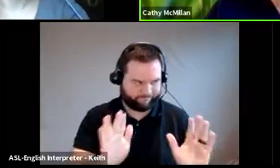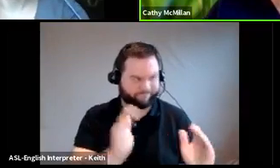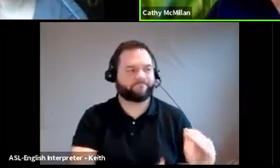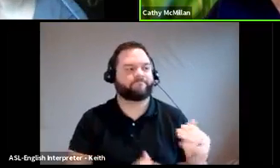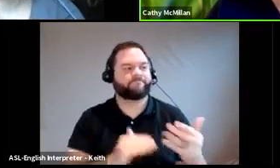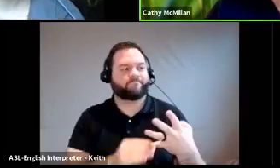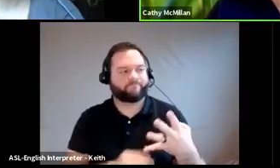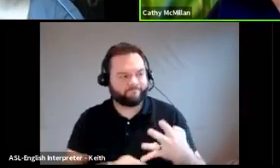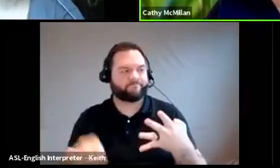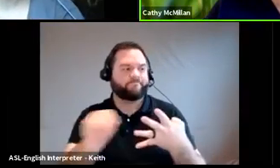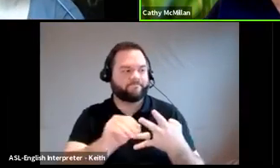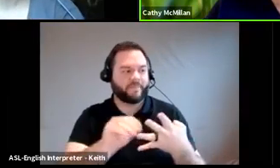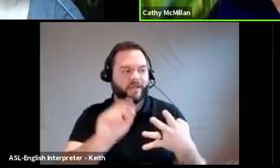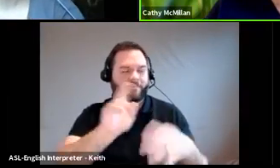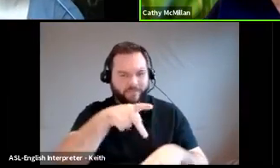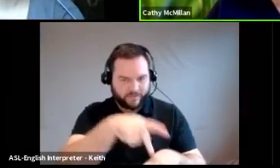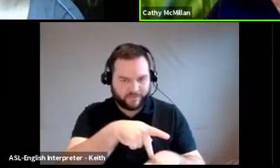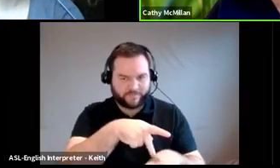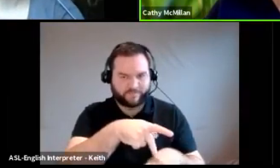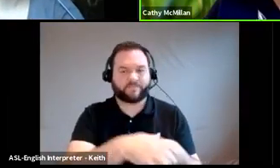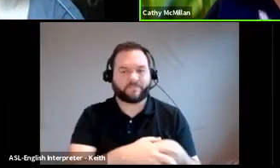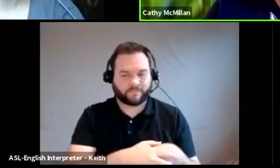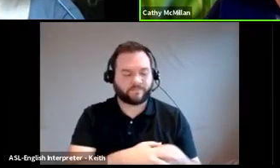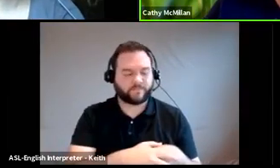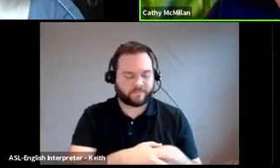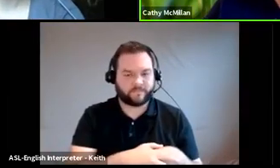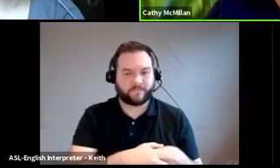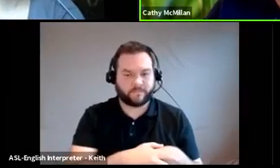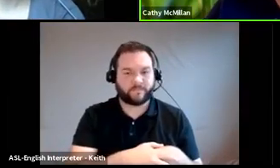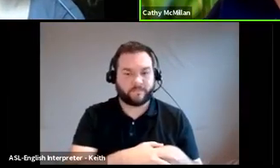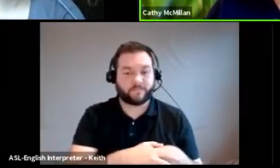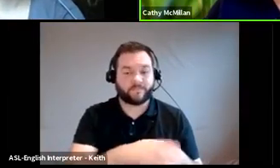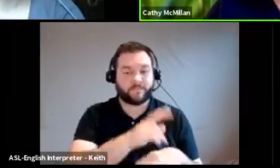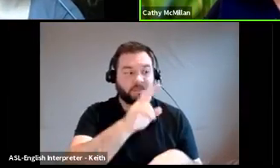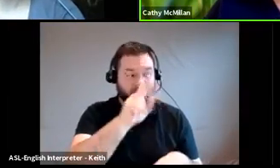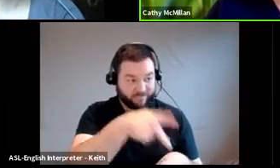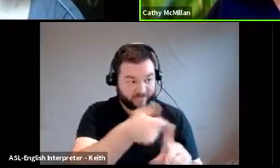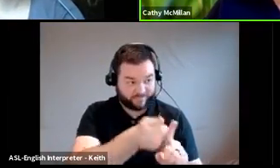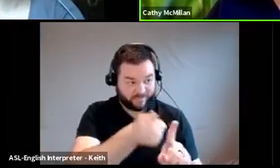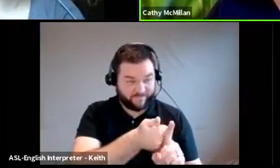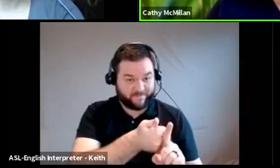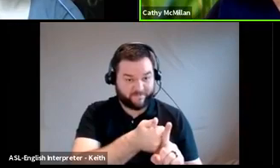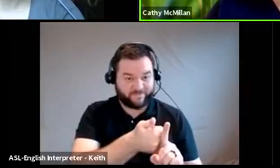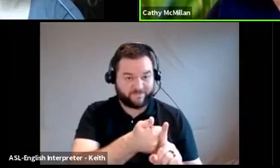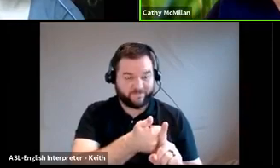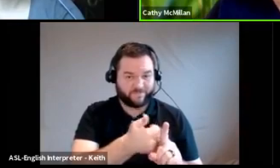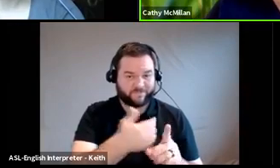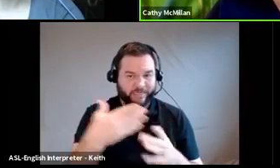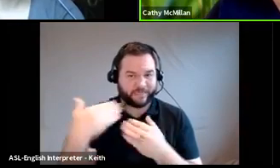then Then the next person you talk. ed to is the school principal to is the school principal. He's ultimately we're